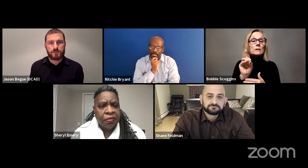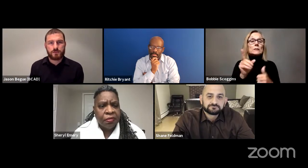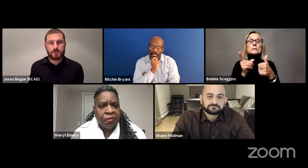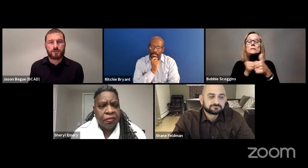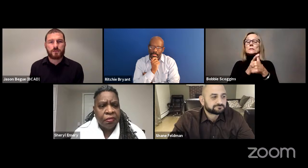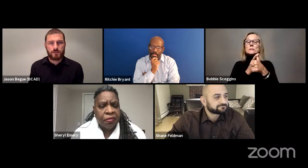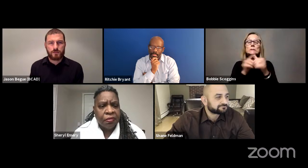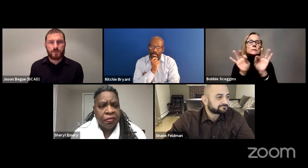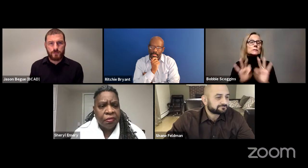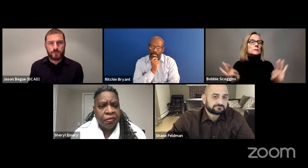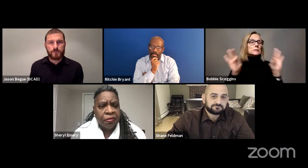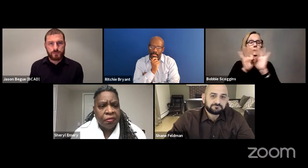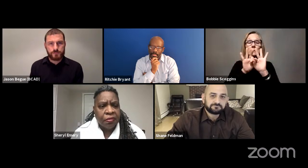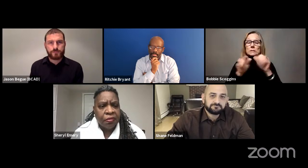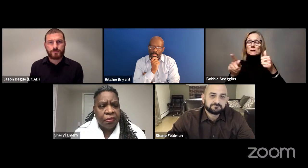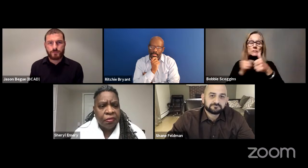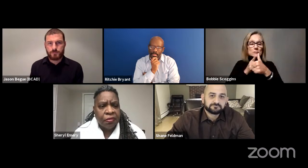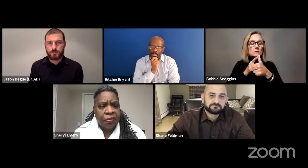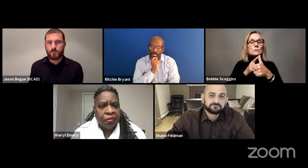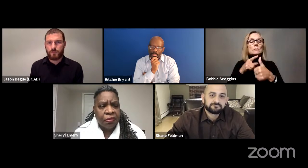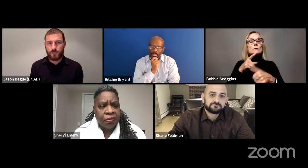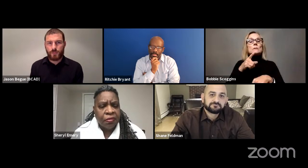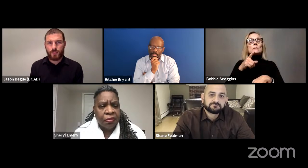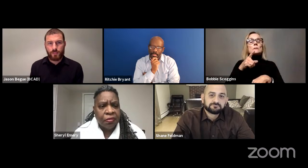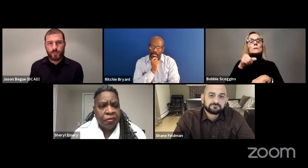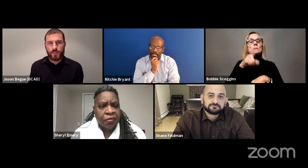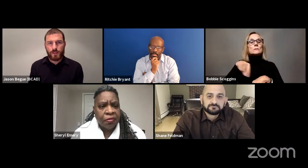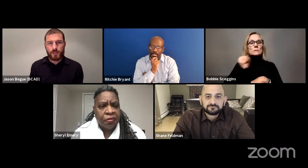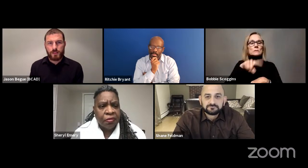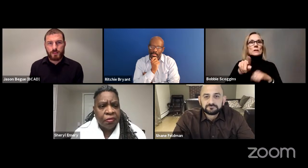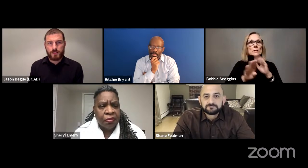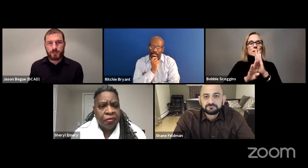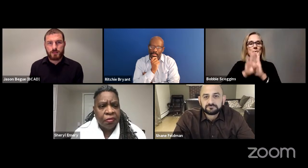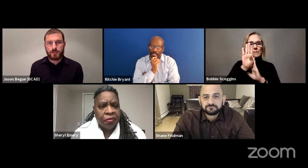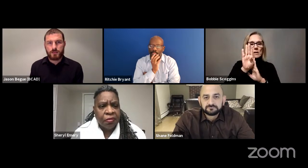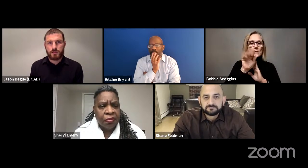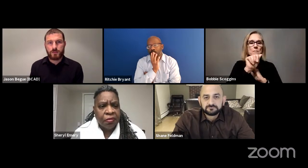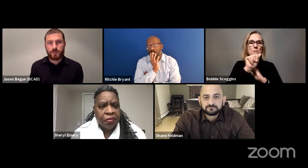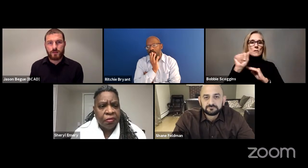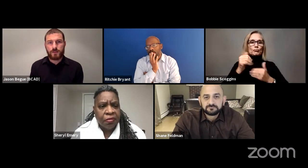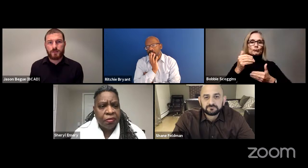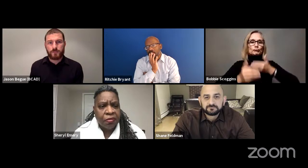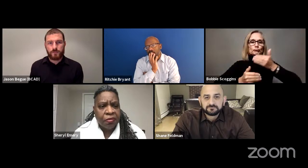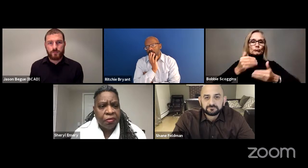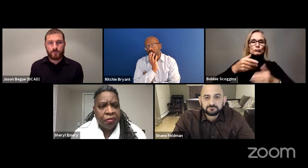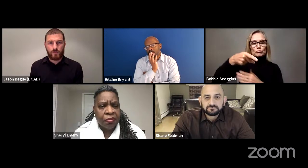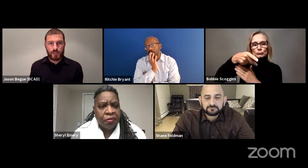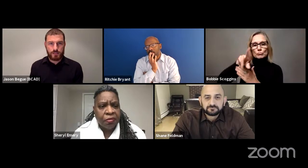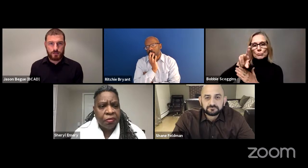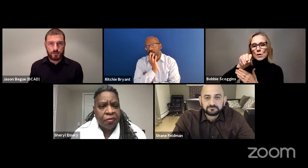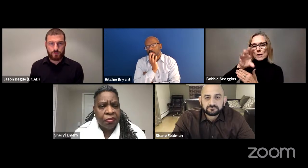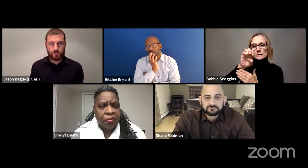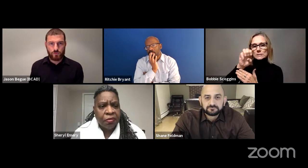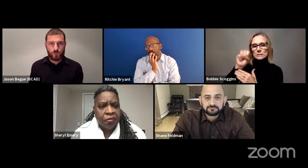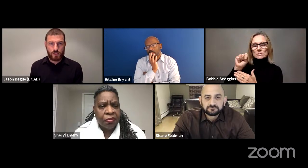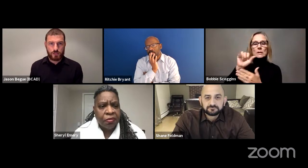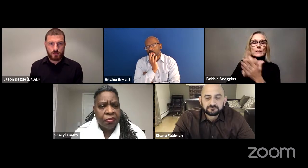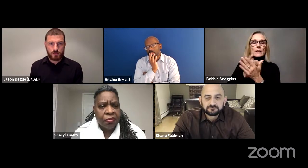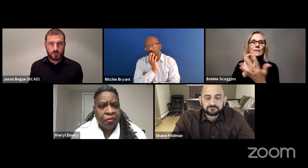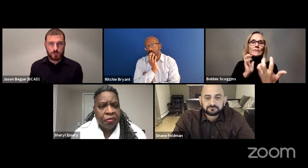as well. For the state of Maryland, I think it's critical that you develop a process,